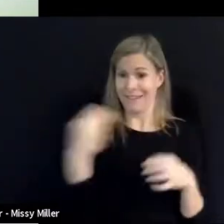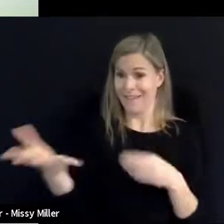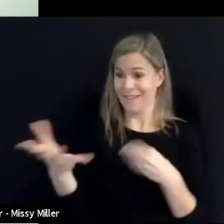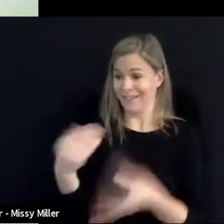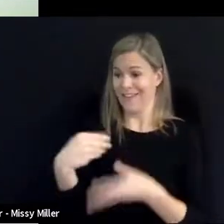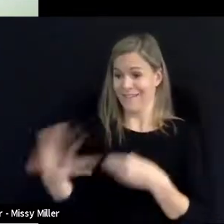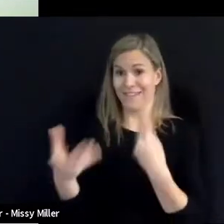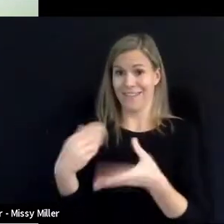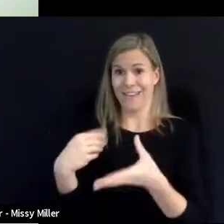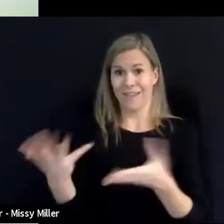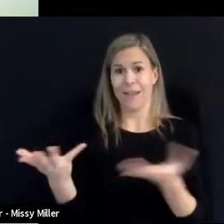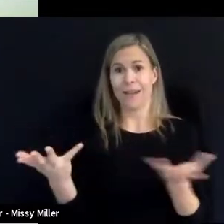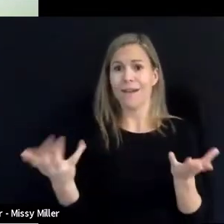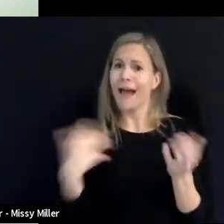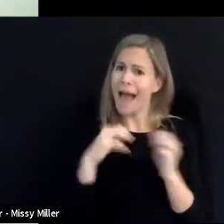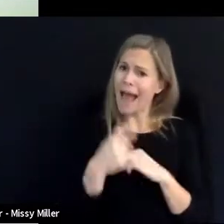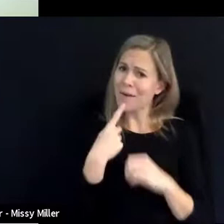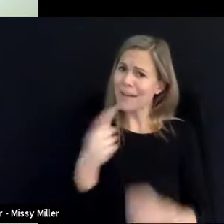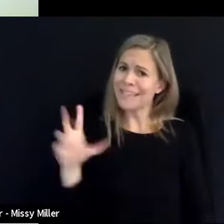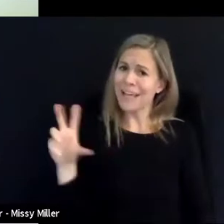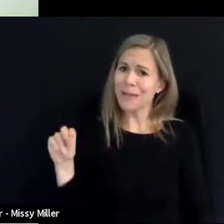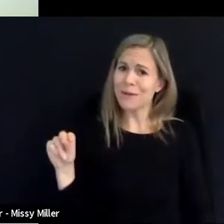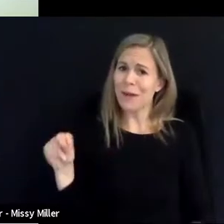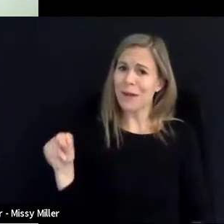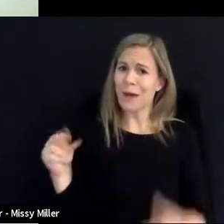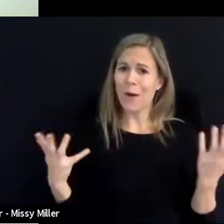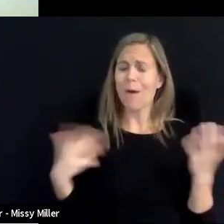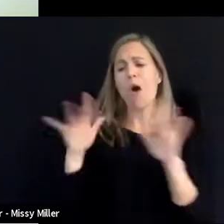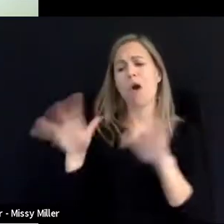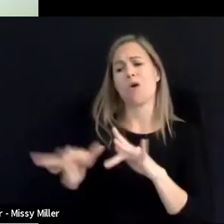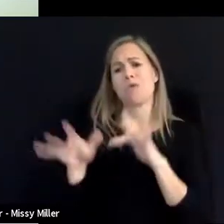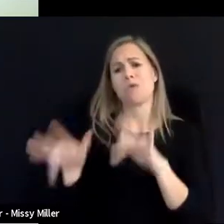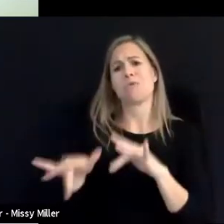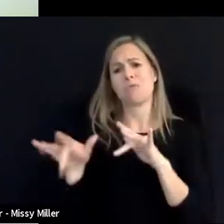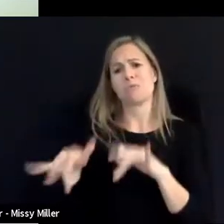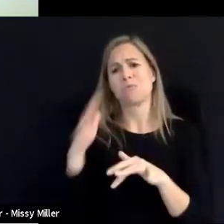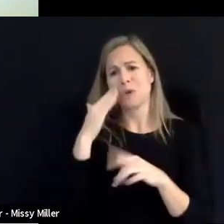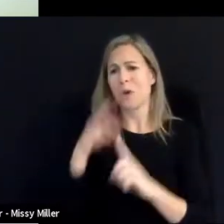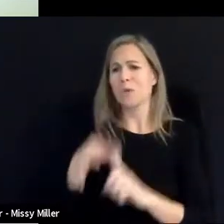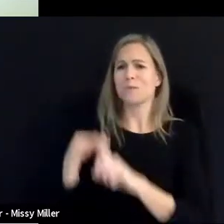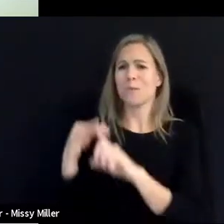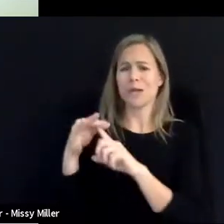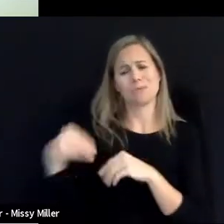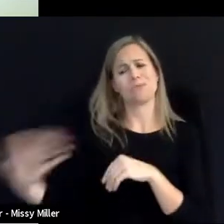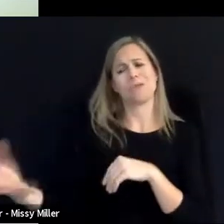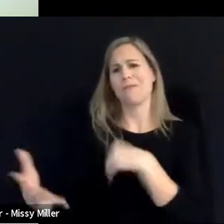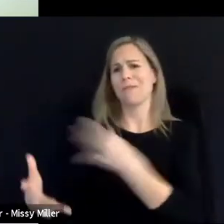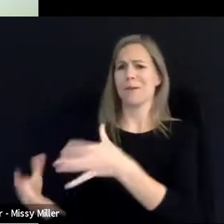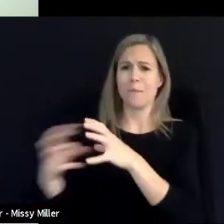'cause how do you say no to a kid, but poor kid, right? They're so special, and they wanted so badly